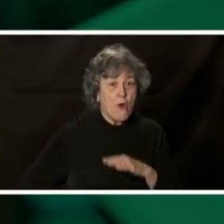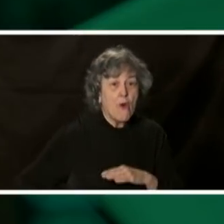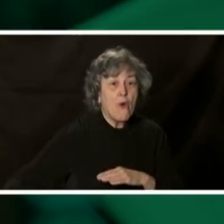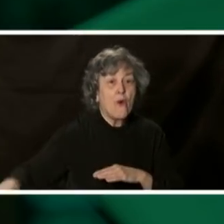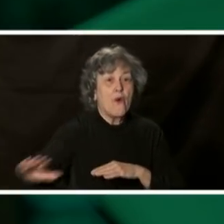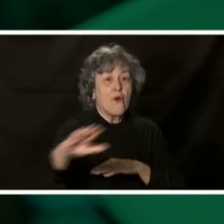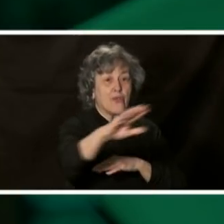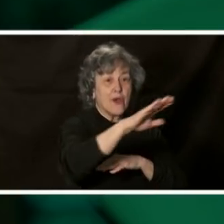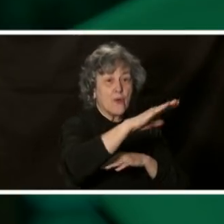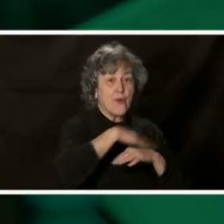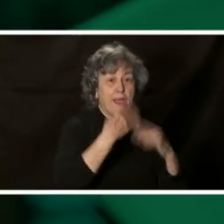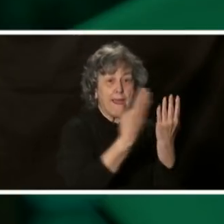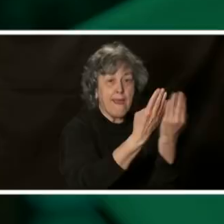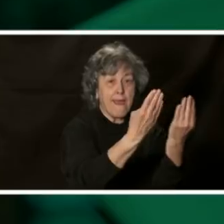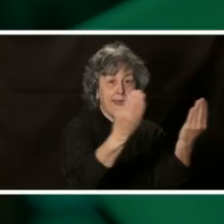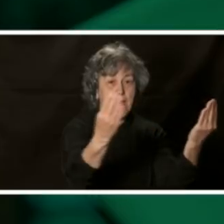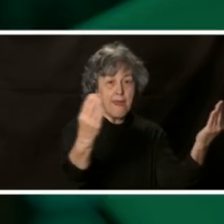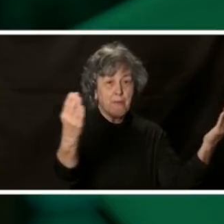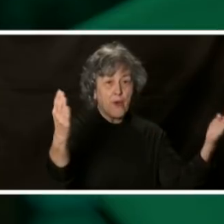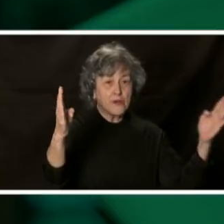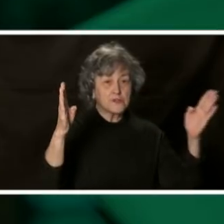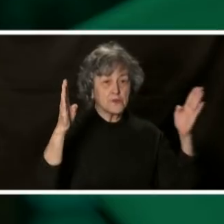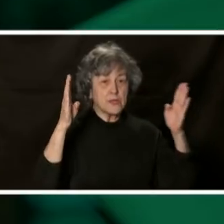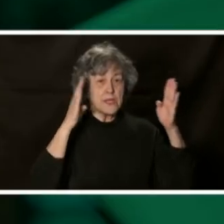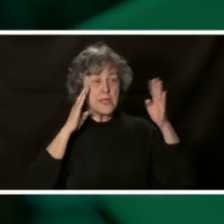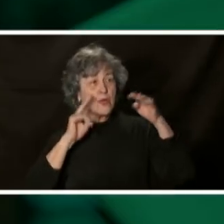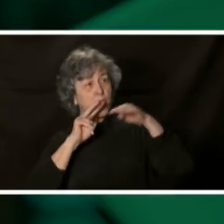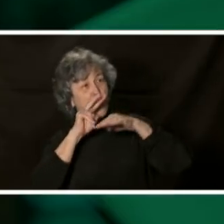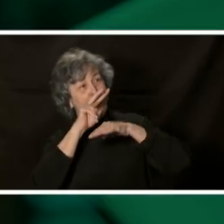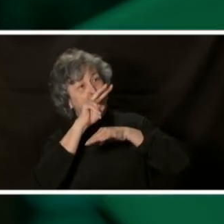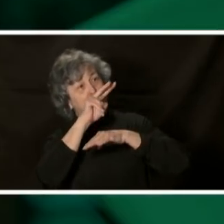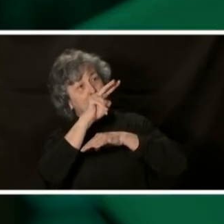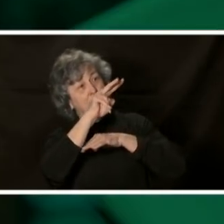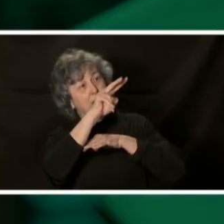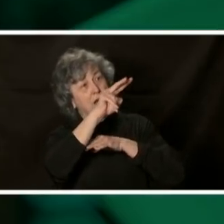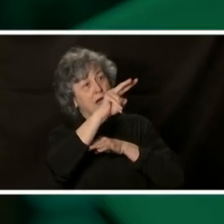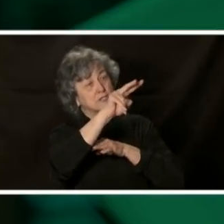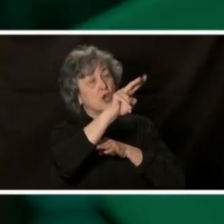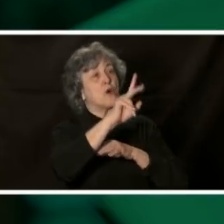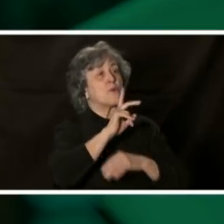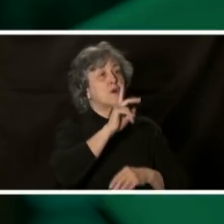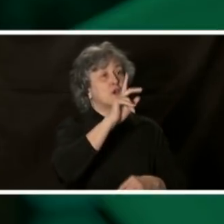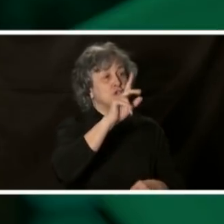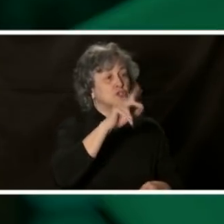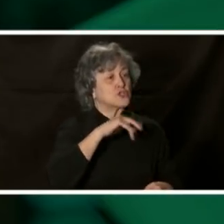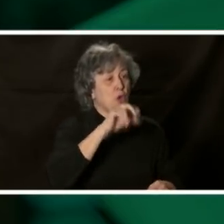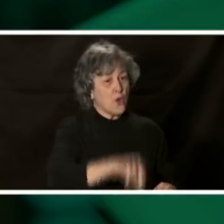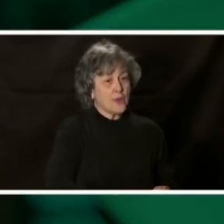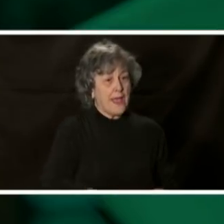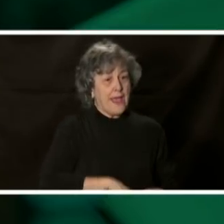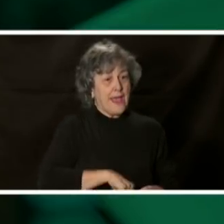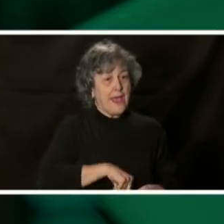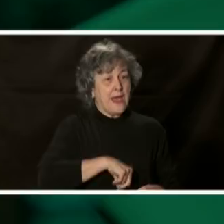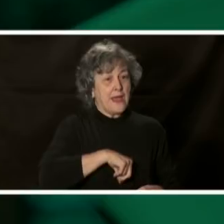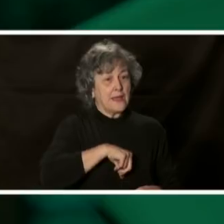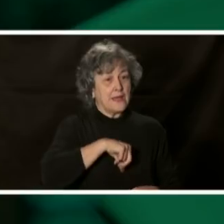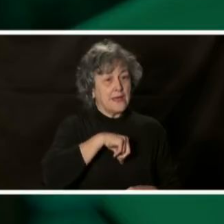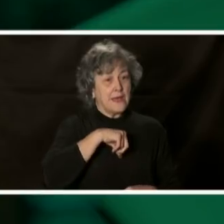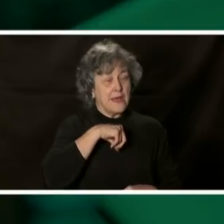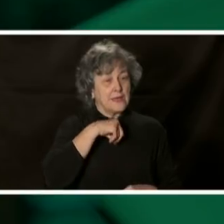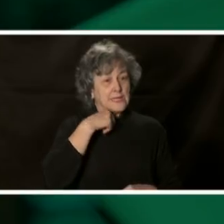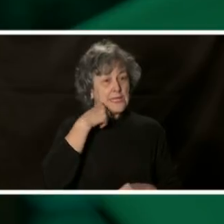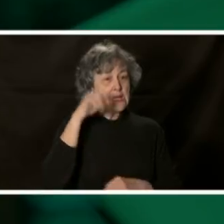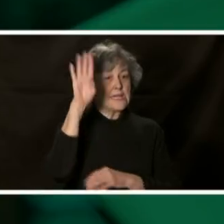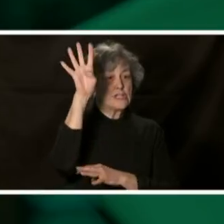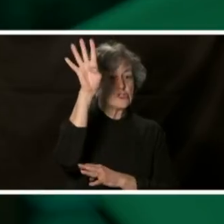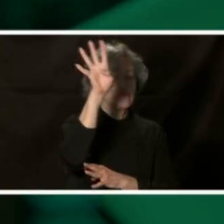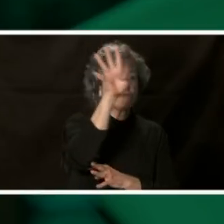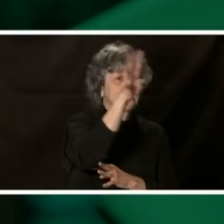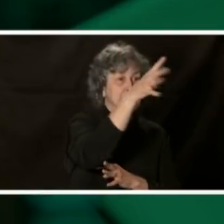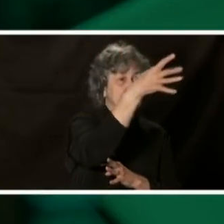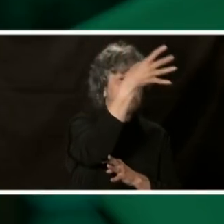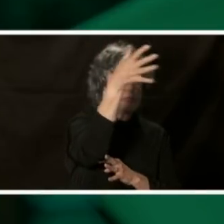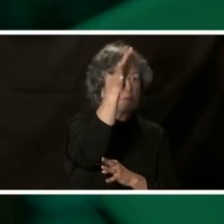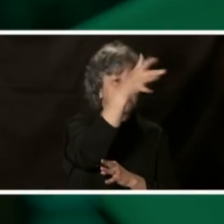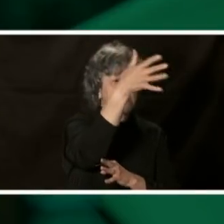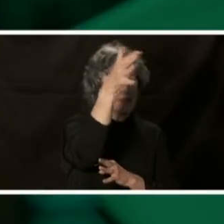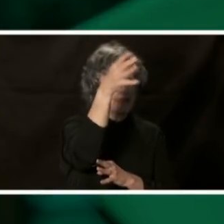O'ER THE RAMPARTS WE WATCHED WERE SO GALLANTLY STREAMING?